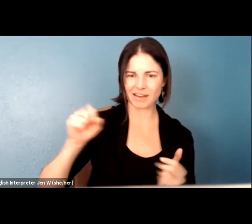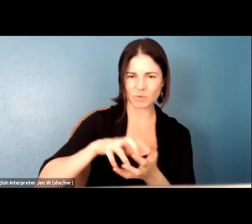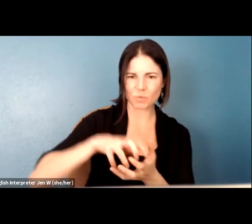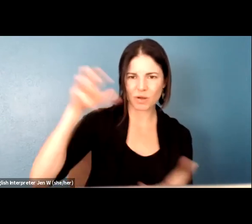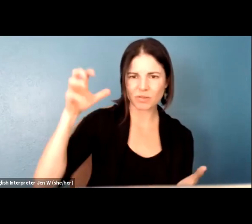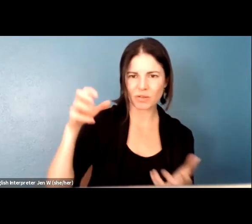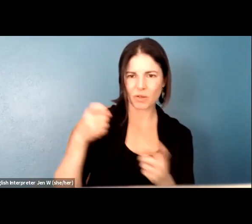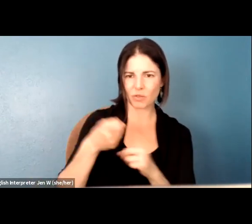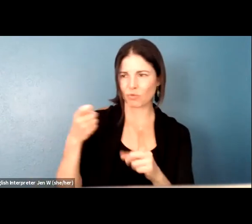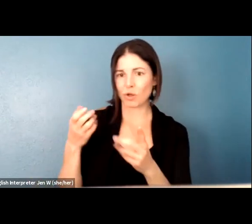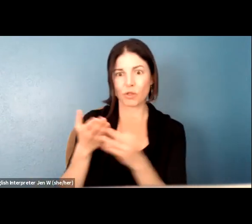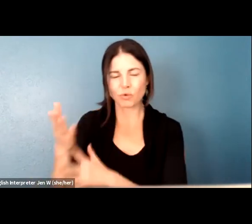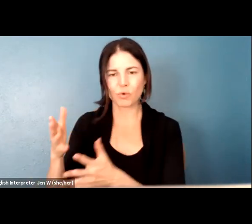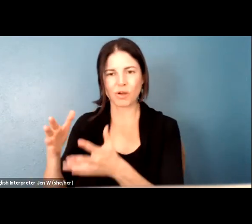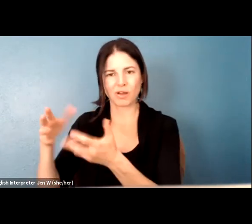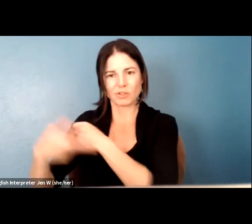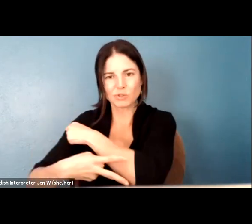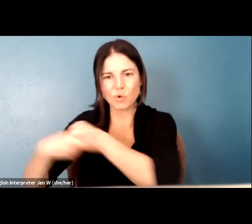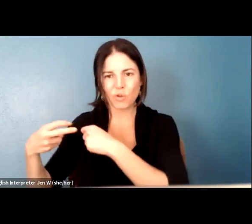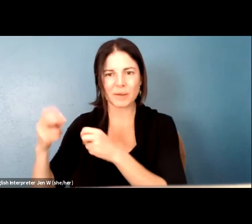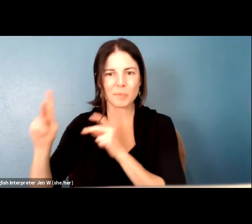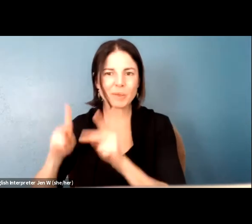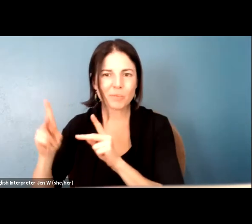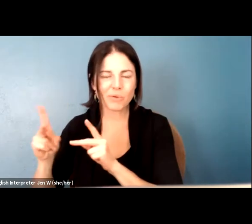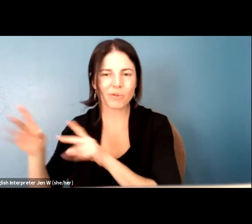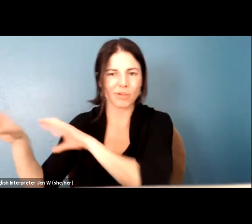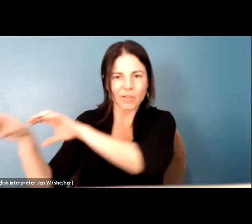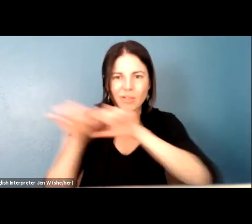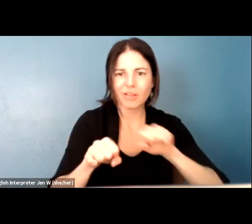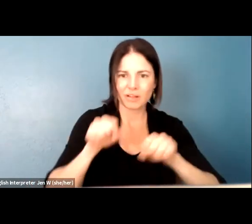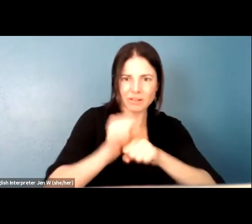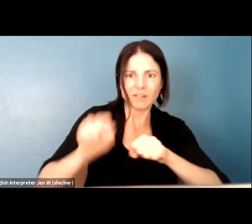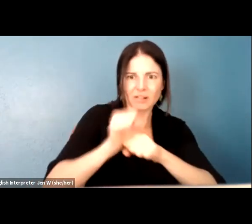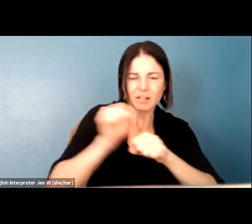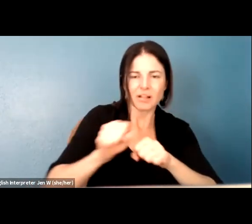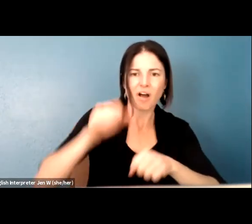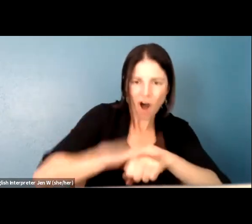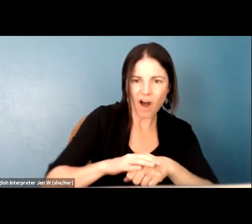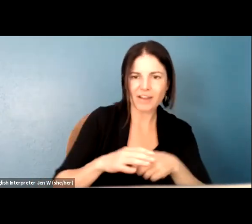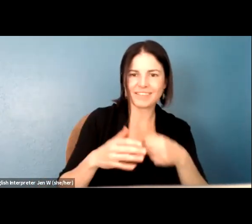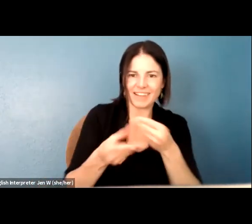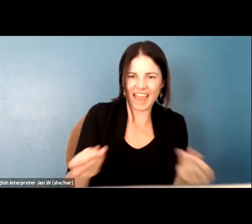labor on stolen land. And I have to write this letter of love and